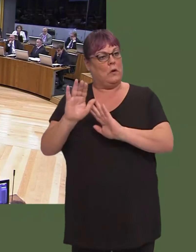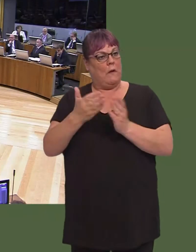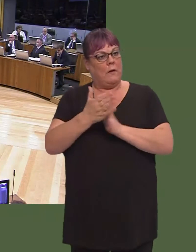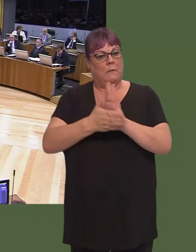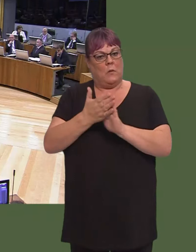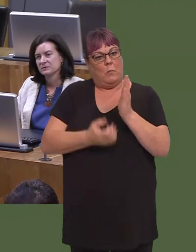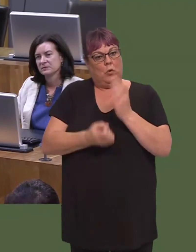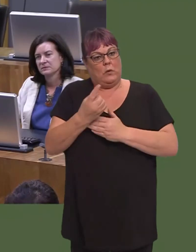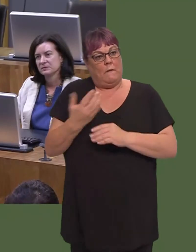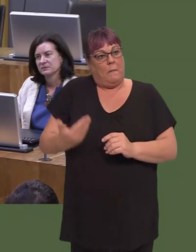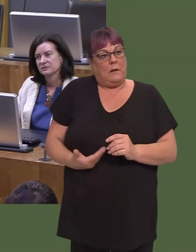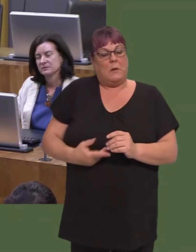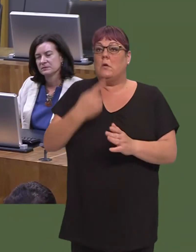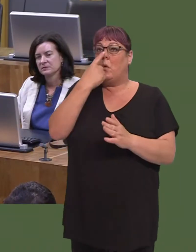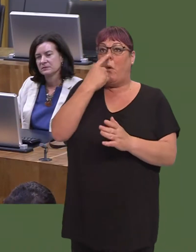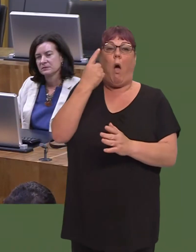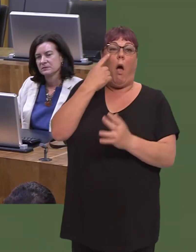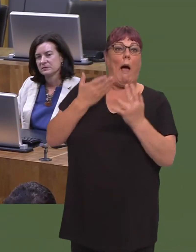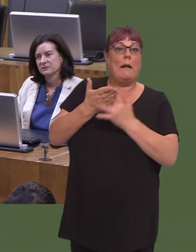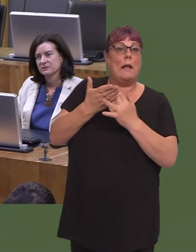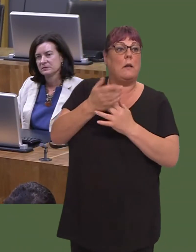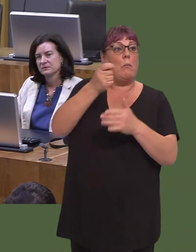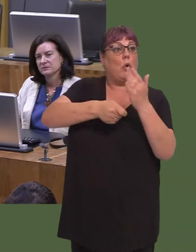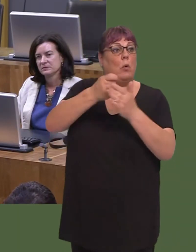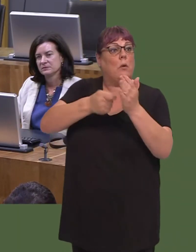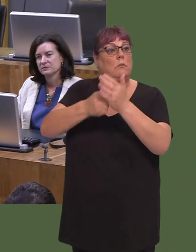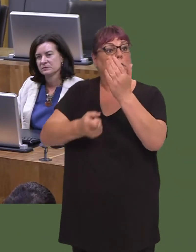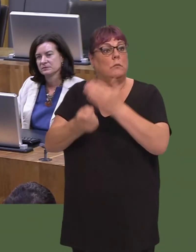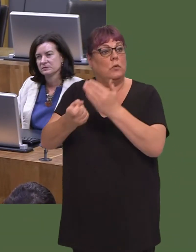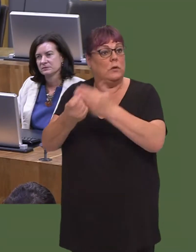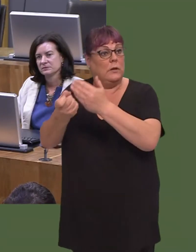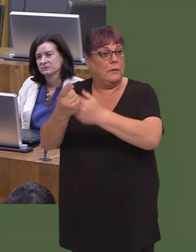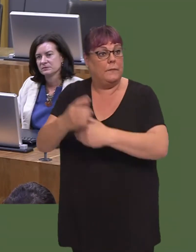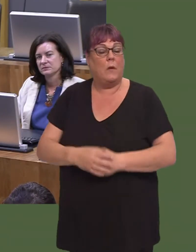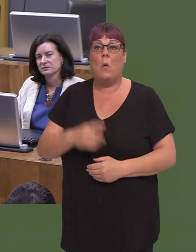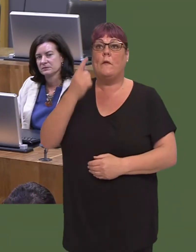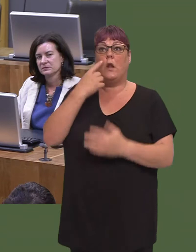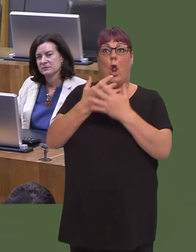to £78, and there is nothingónothingóanyone can do about it. It's totally beyond democratic control. Ten years ago, Barnet Council became known as the EasyJet council, whereby people